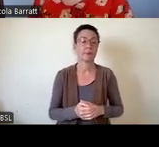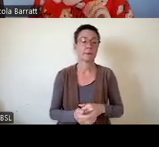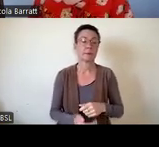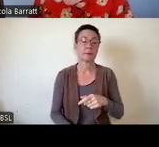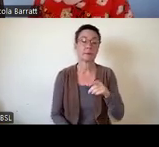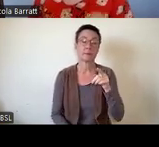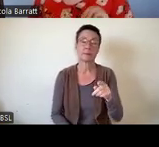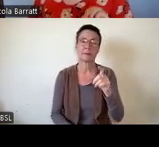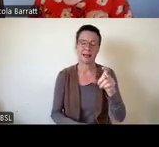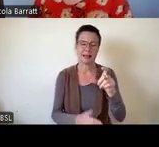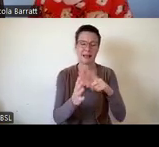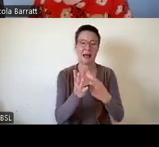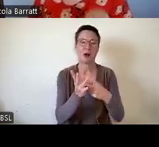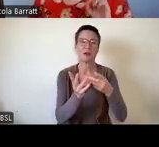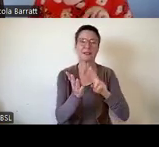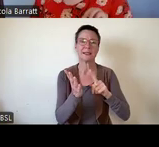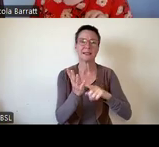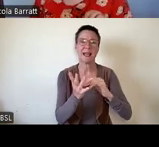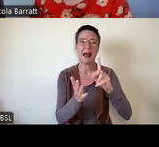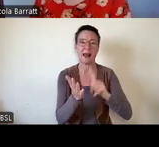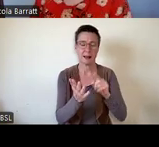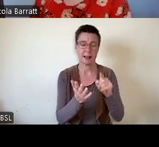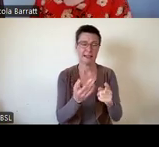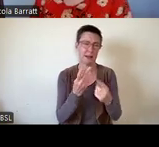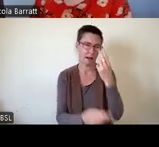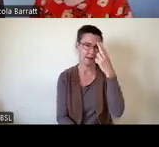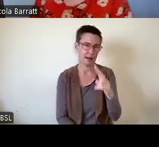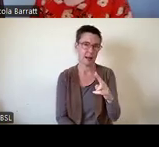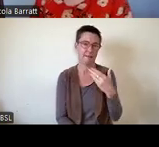Carousels on here is another name for native documents.